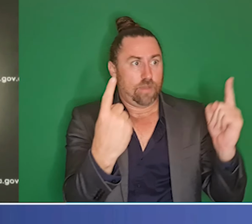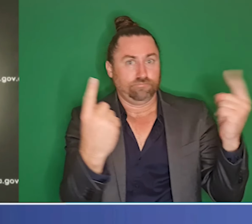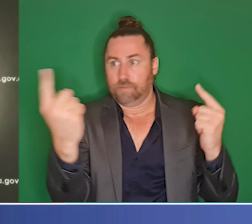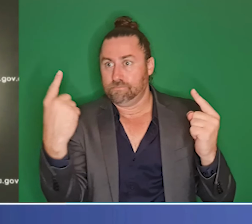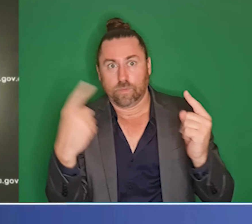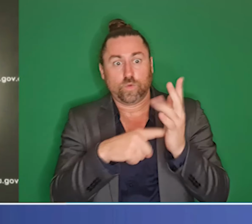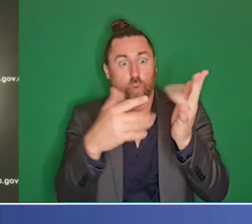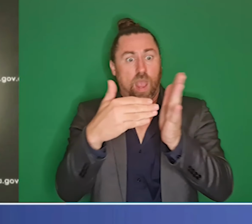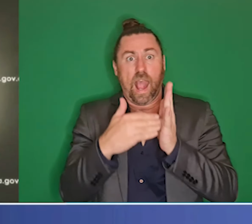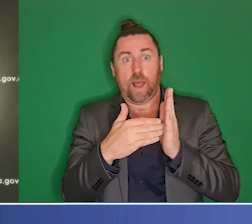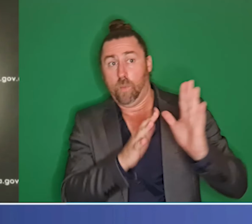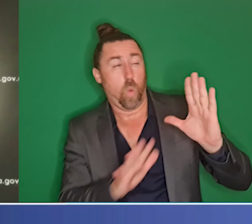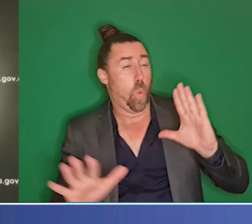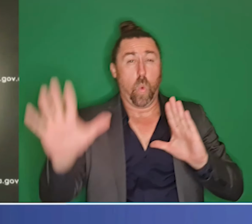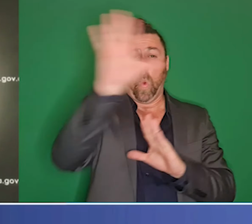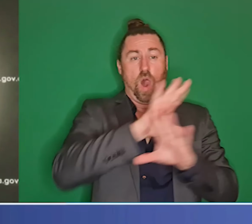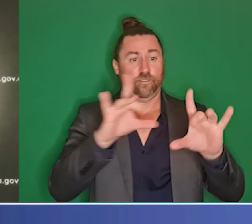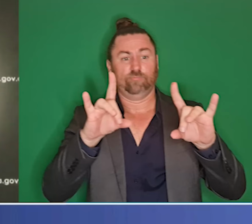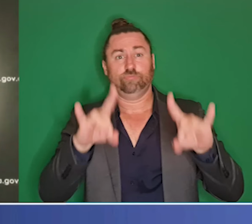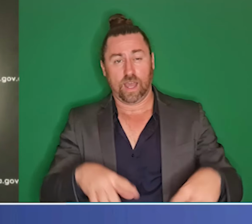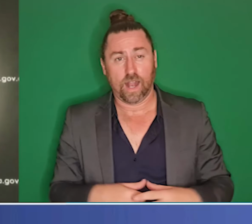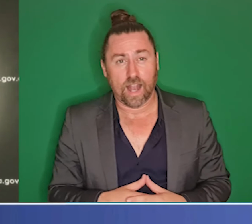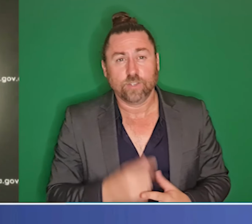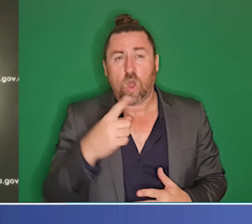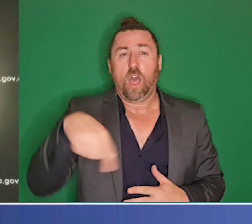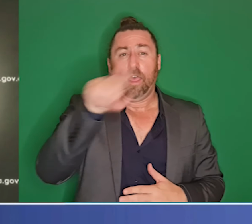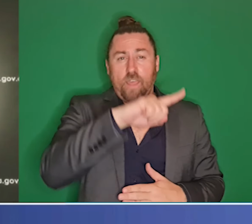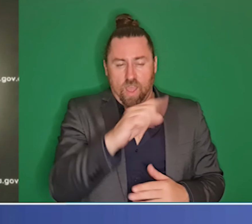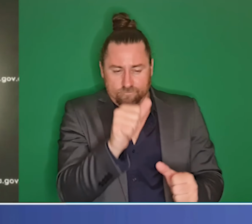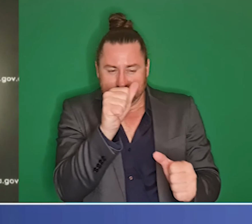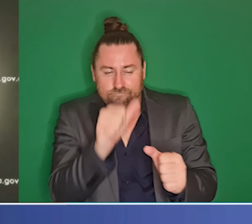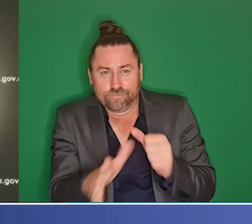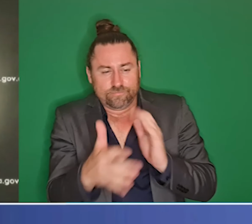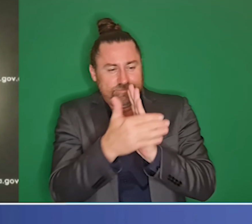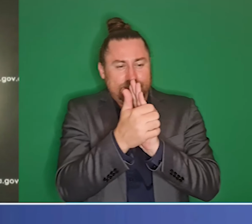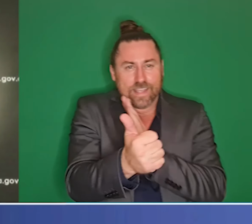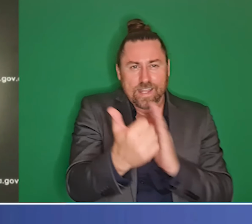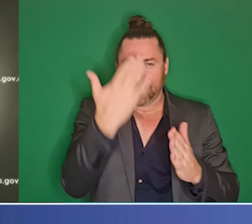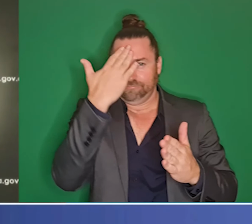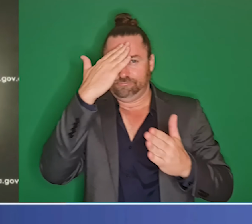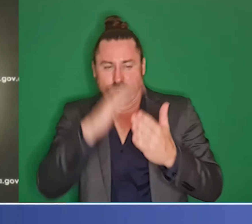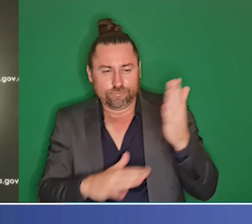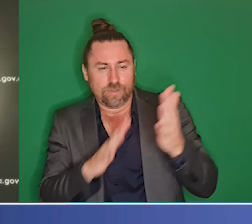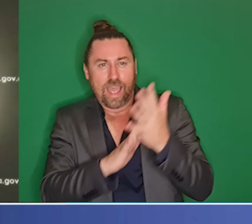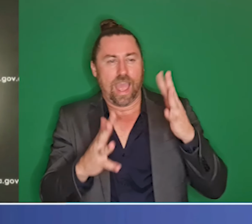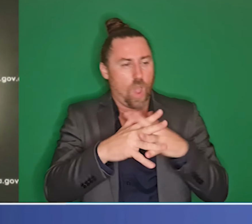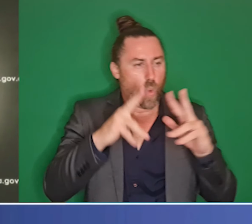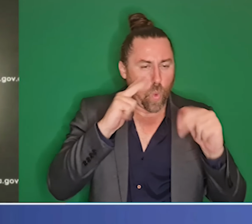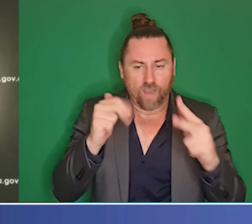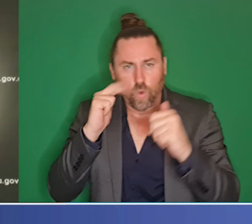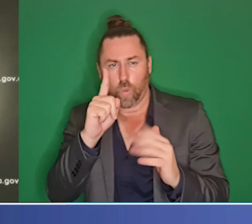So, it's a workforce which is skilled, planned, appropriate and available.